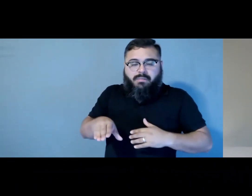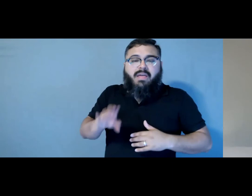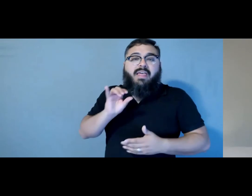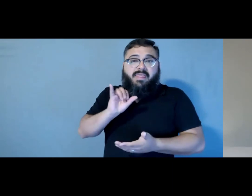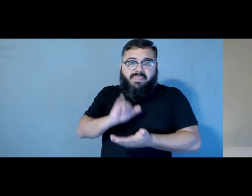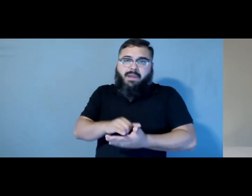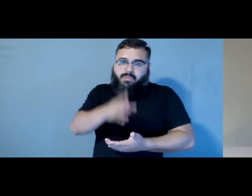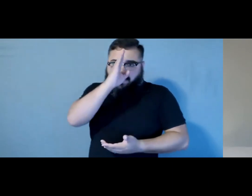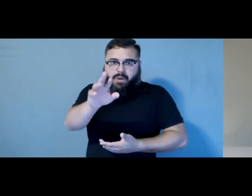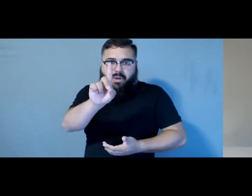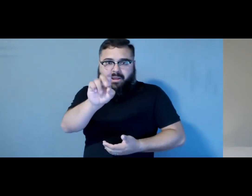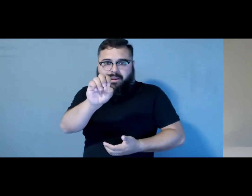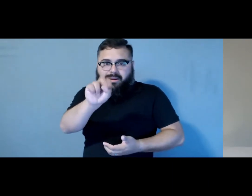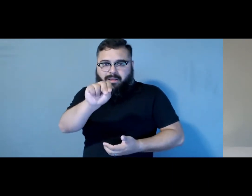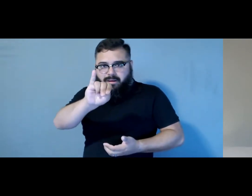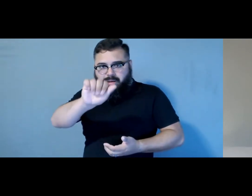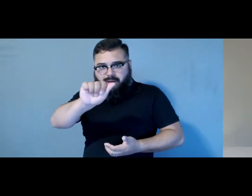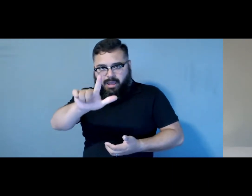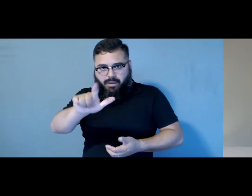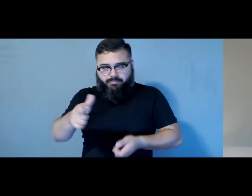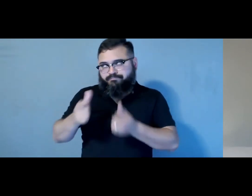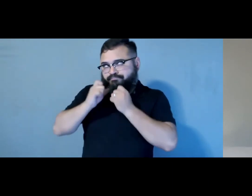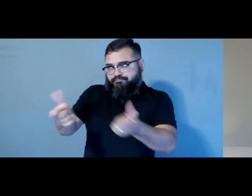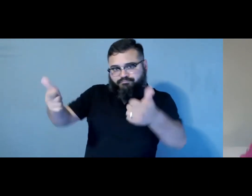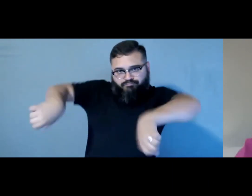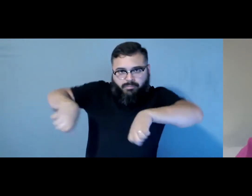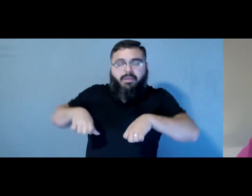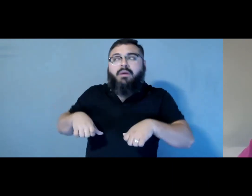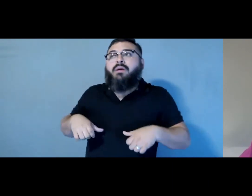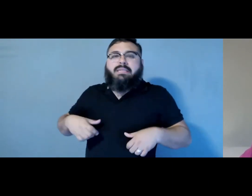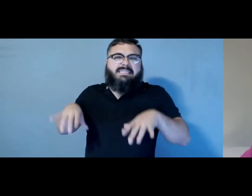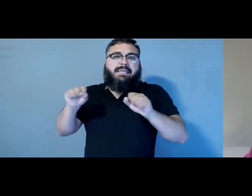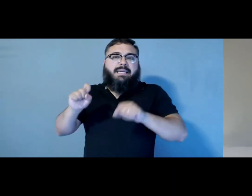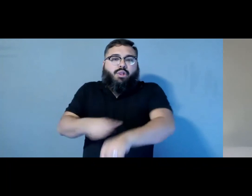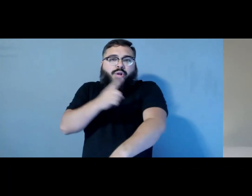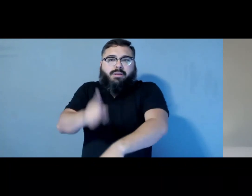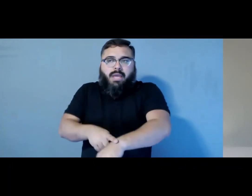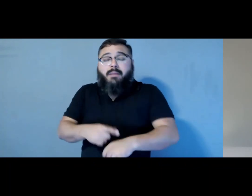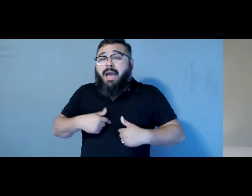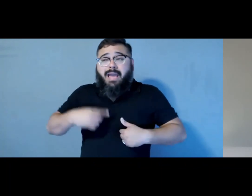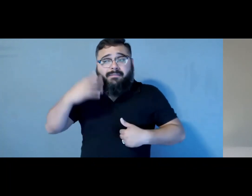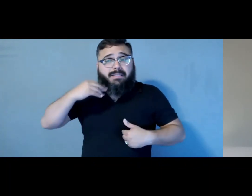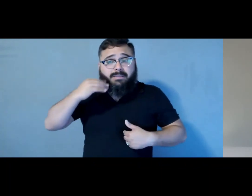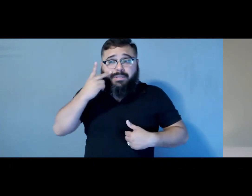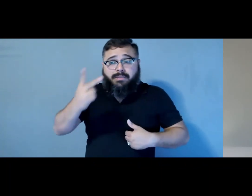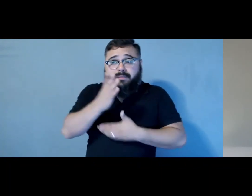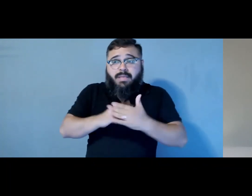which is different than just taking a long time. So I've had accommodations that can take 10 months,